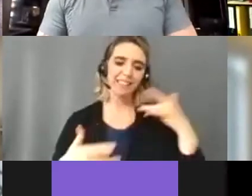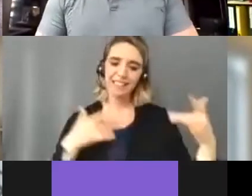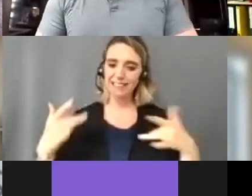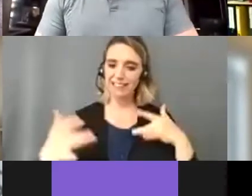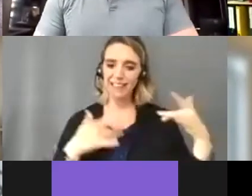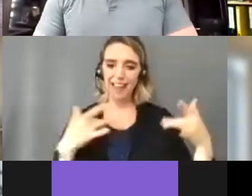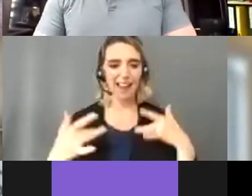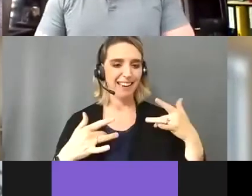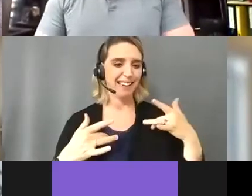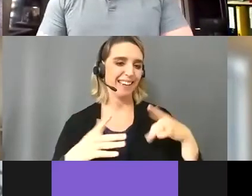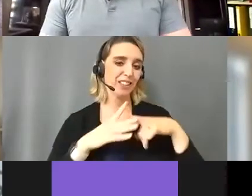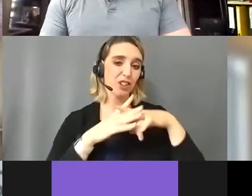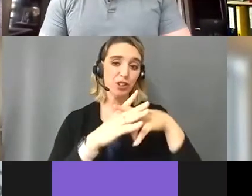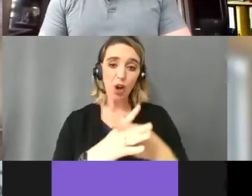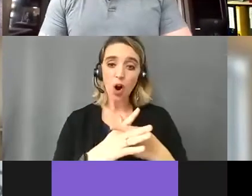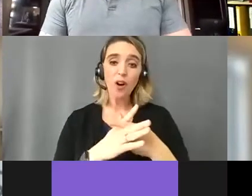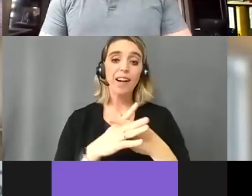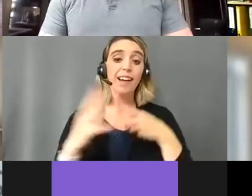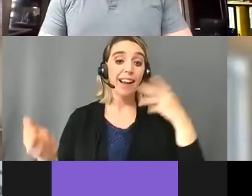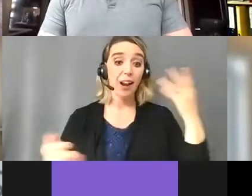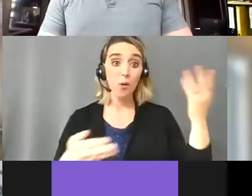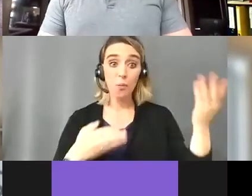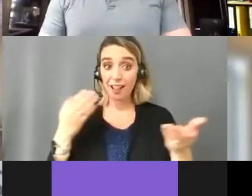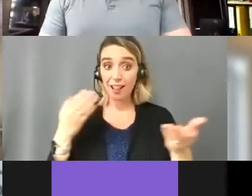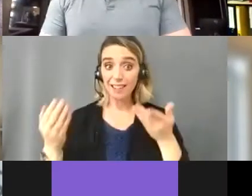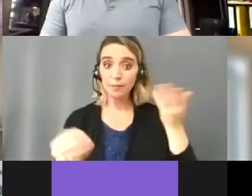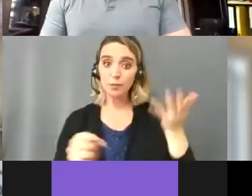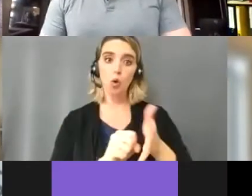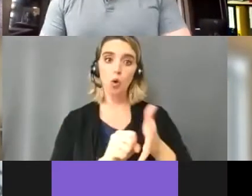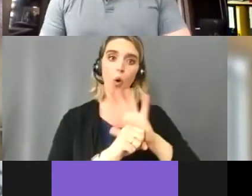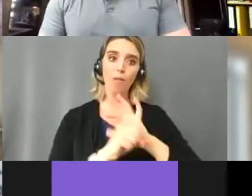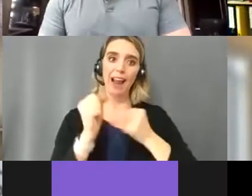and to welcome you officially to the COVID Advocacy Exchange.